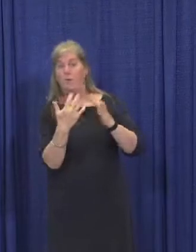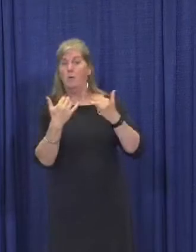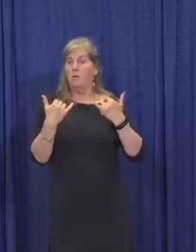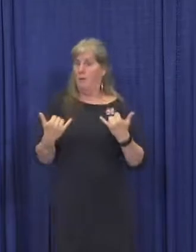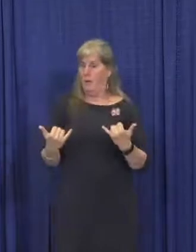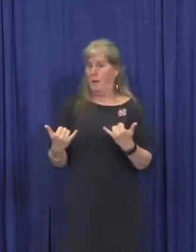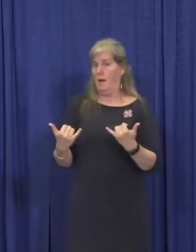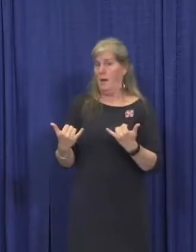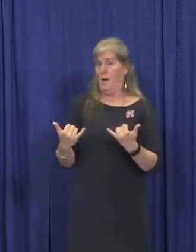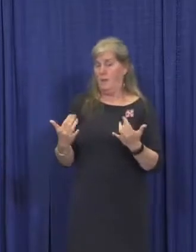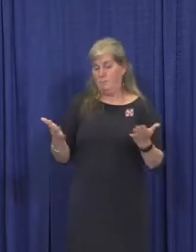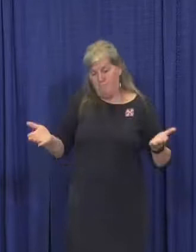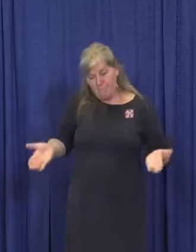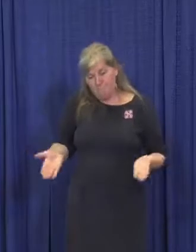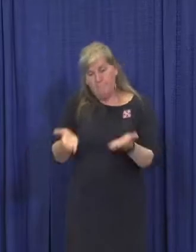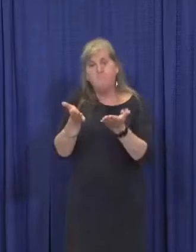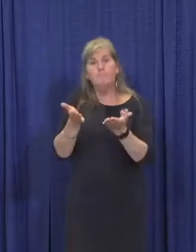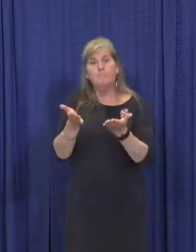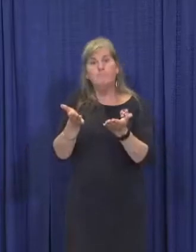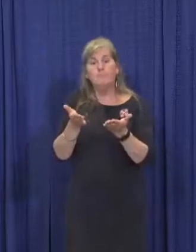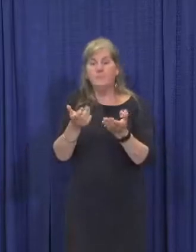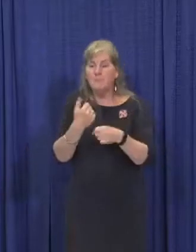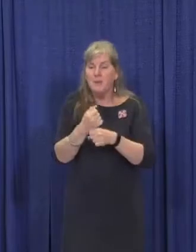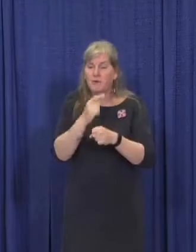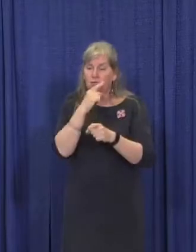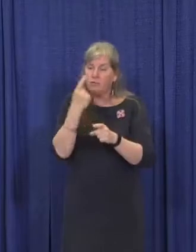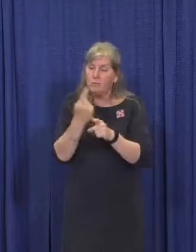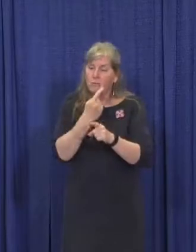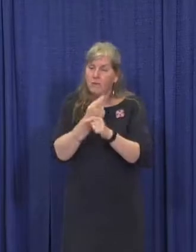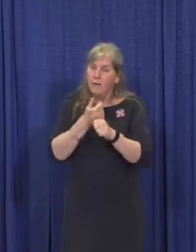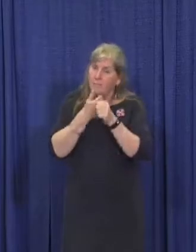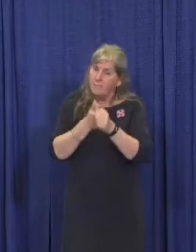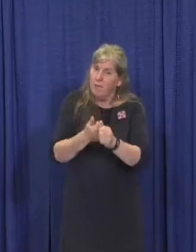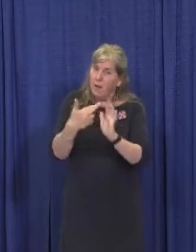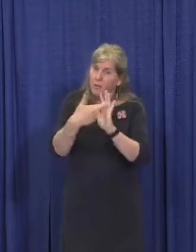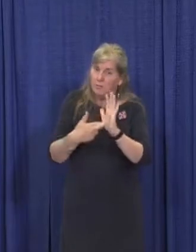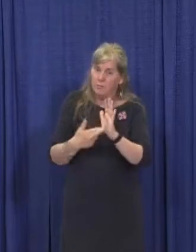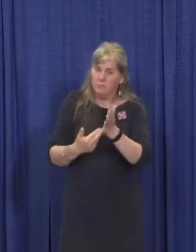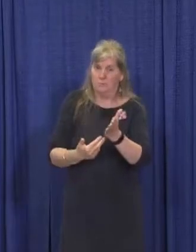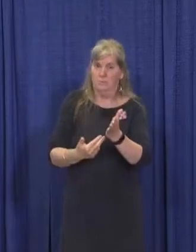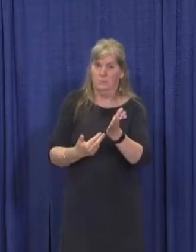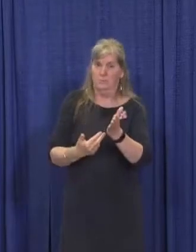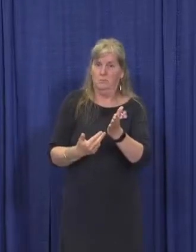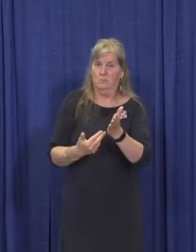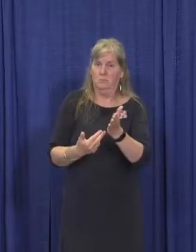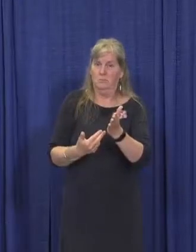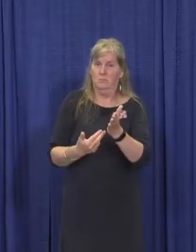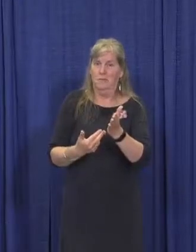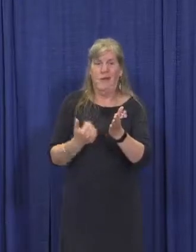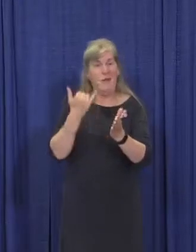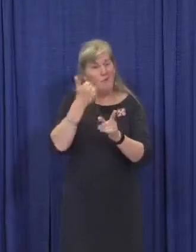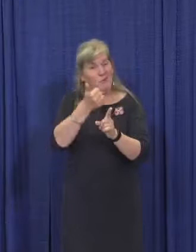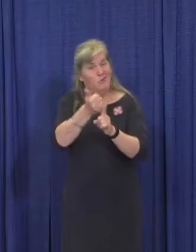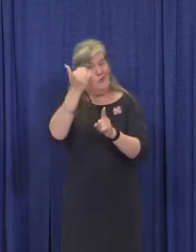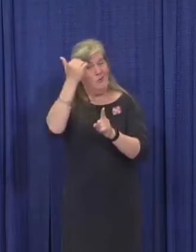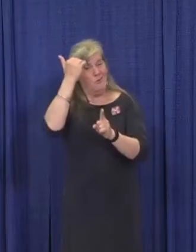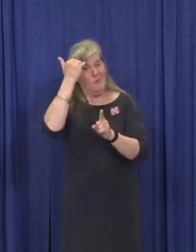strategy. The best way to get over this is to make sure we follow those rules and if you know people who